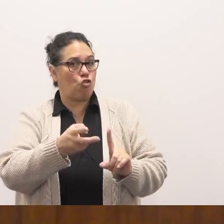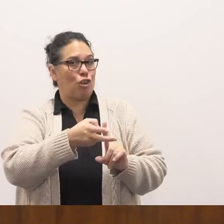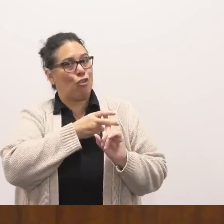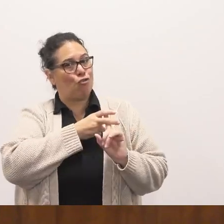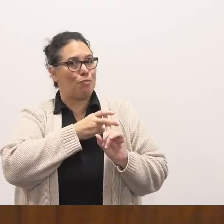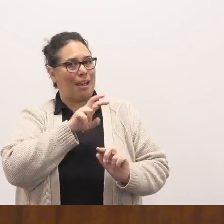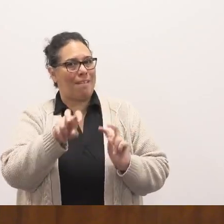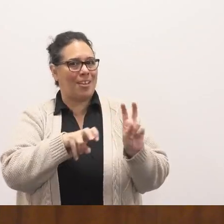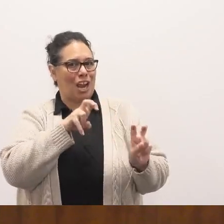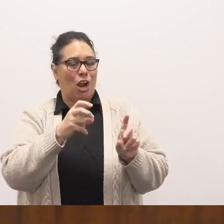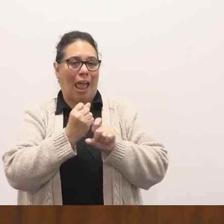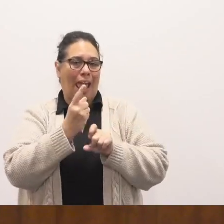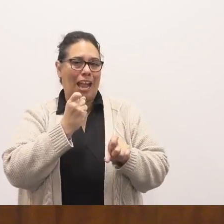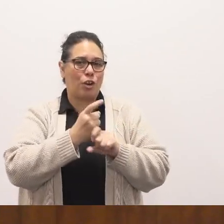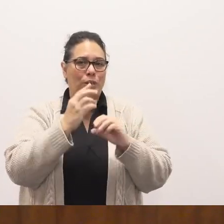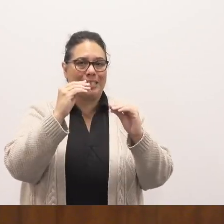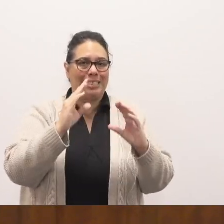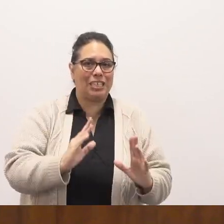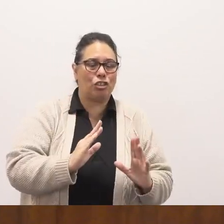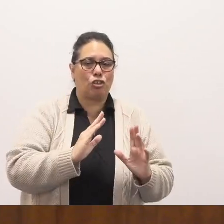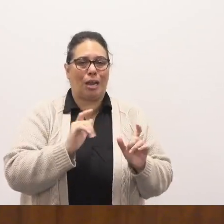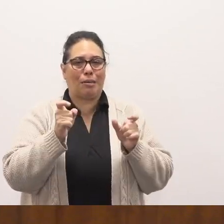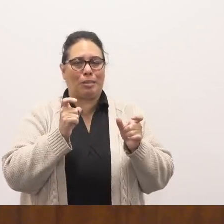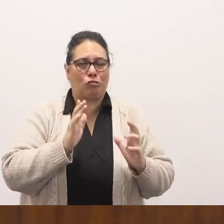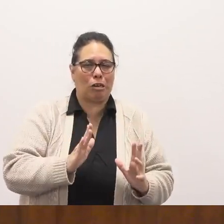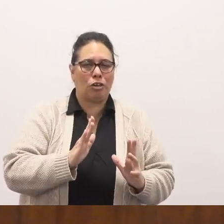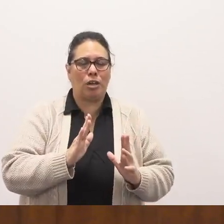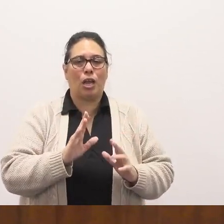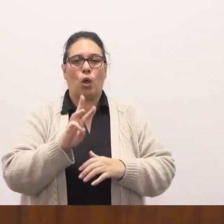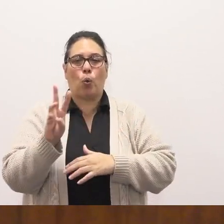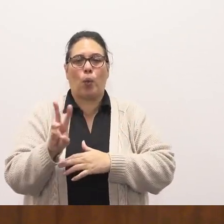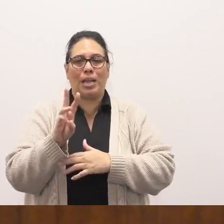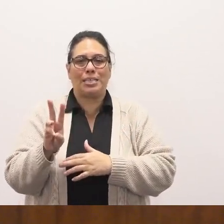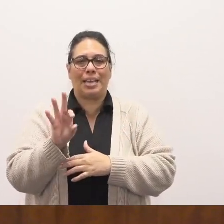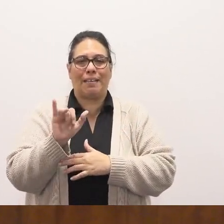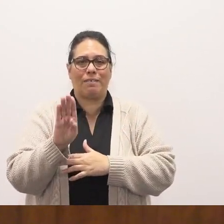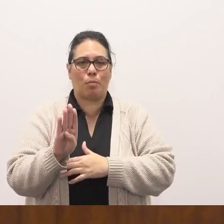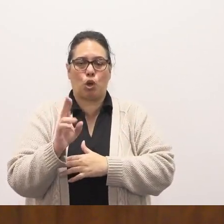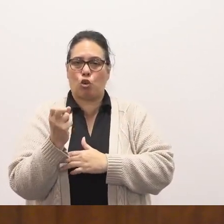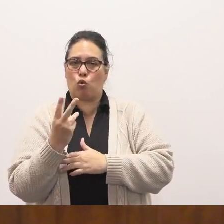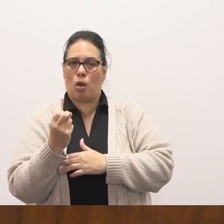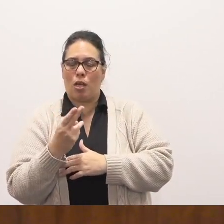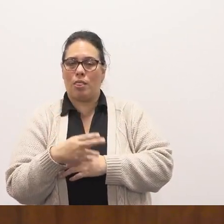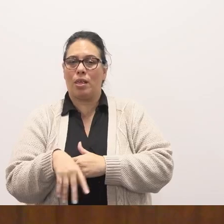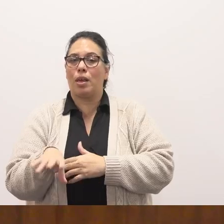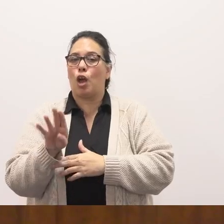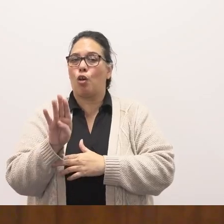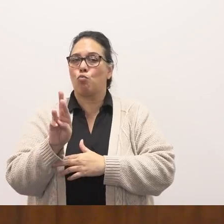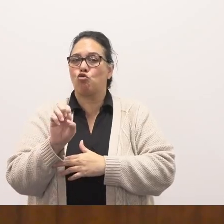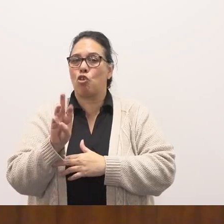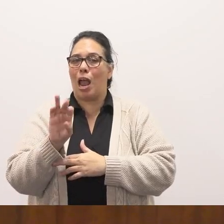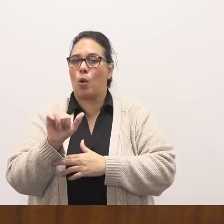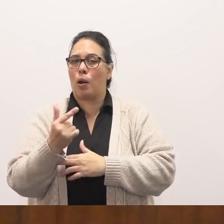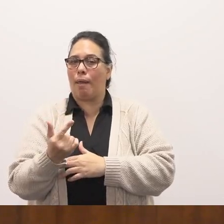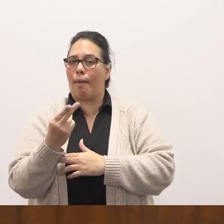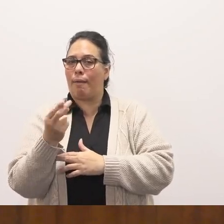So our annual Teacher and Administrator Recruitment Fair will be held on Wednesday, February 12th at Browning High School at 5 p.m.